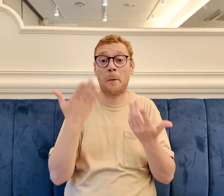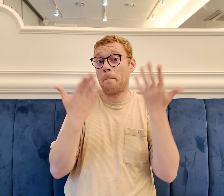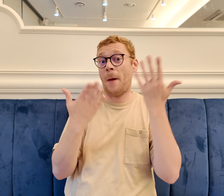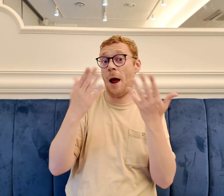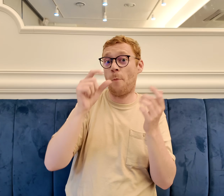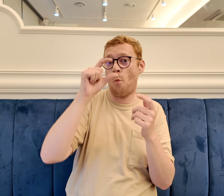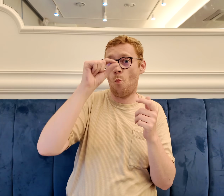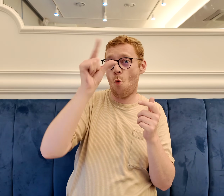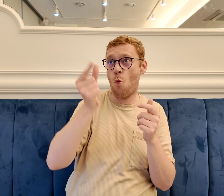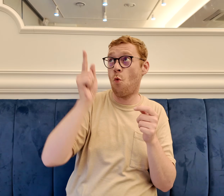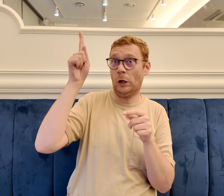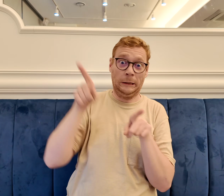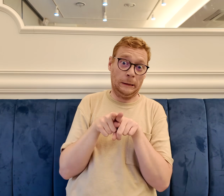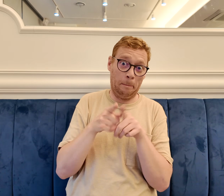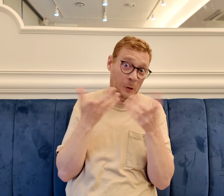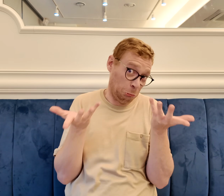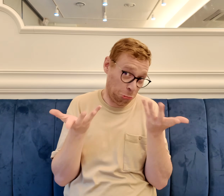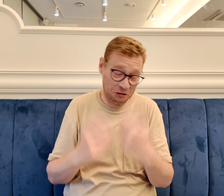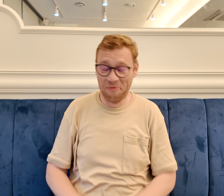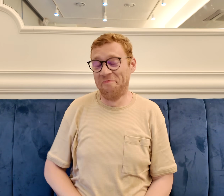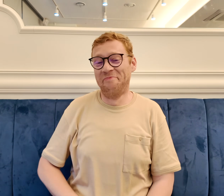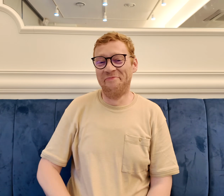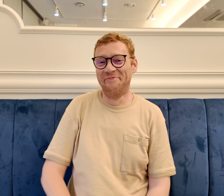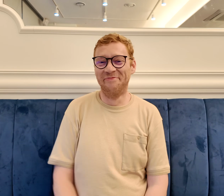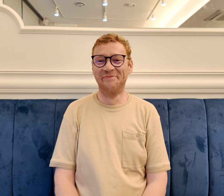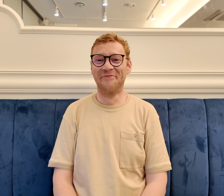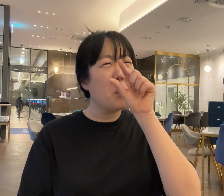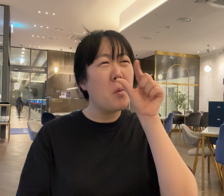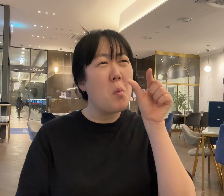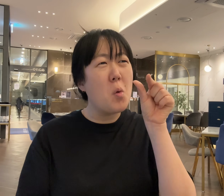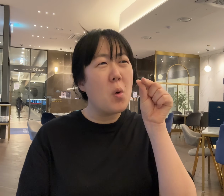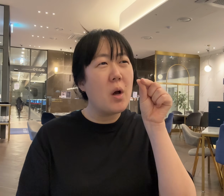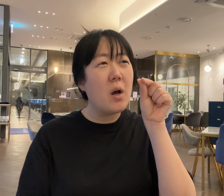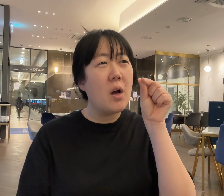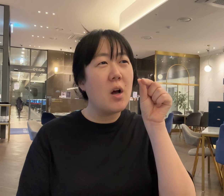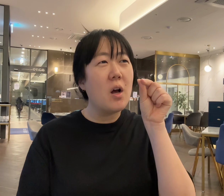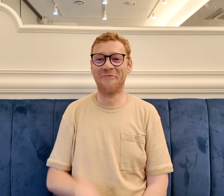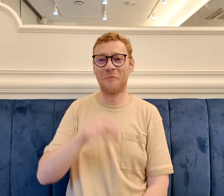Perhaps the same is true on the moon? What's that?